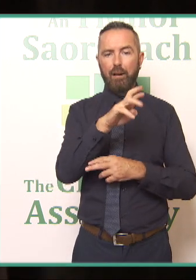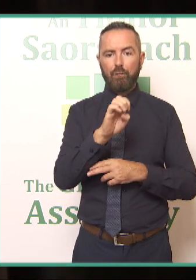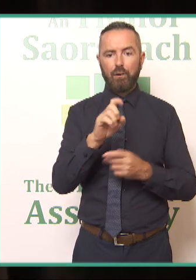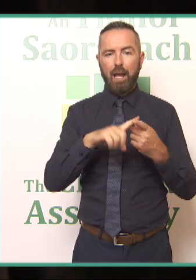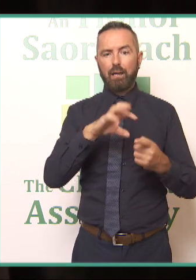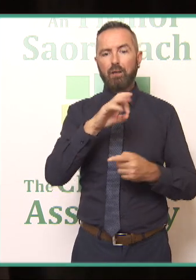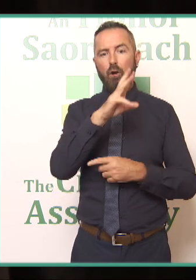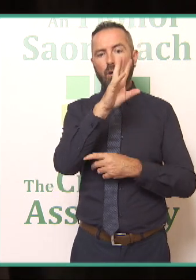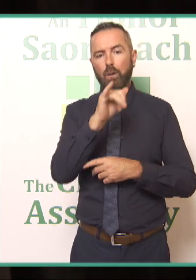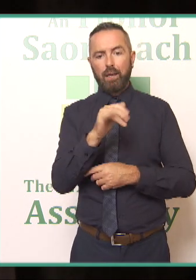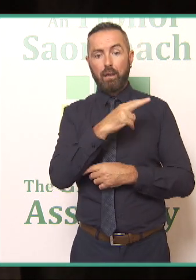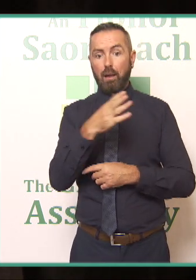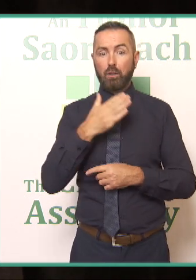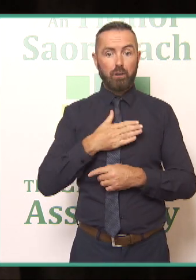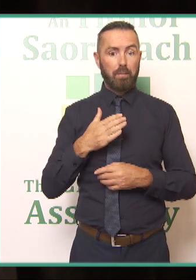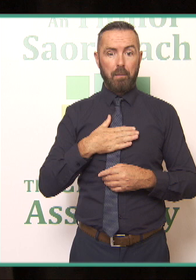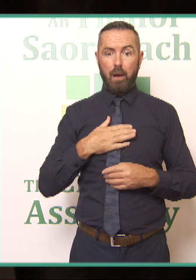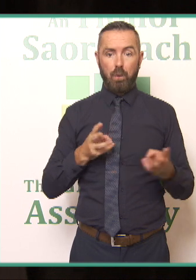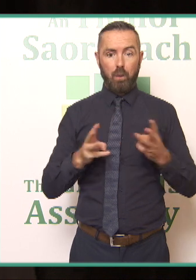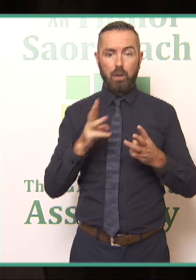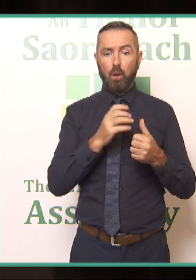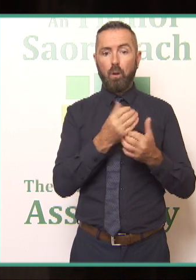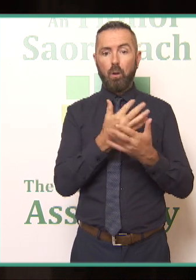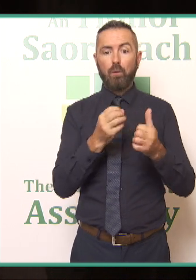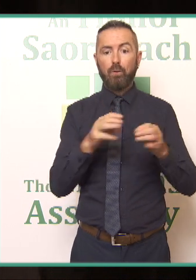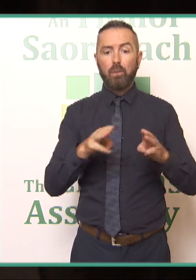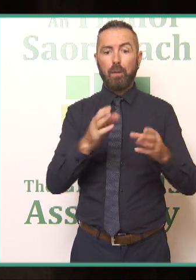it's not just my work there's a lot of people involved but I want to tell you the story of the